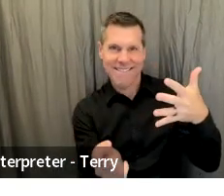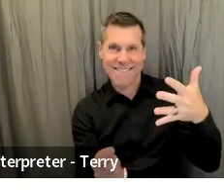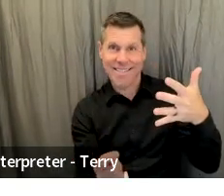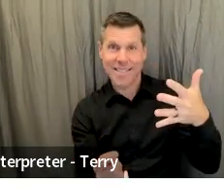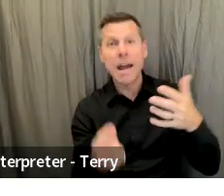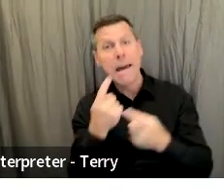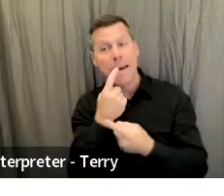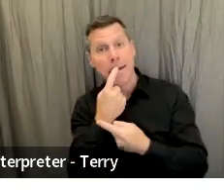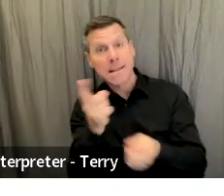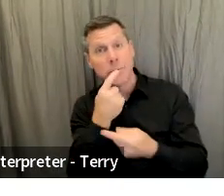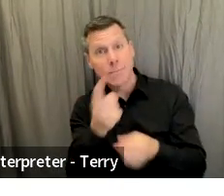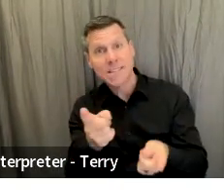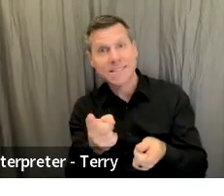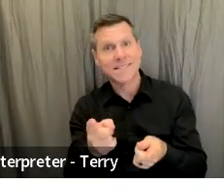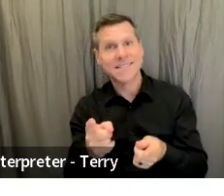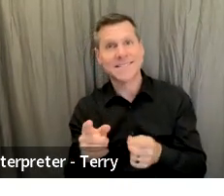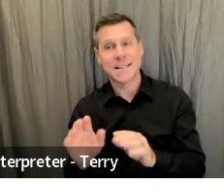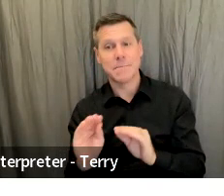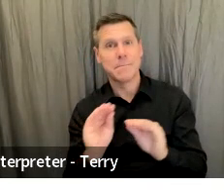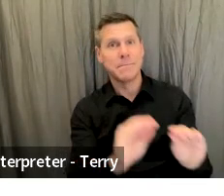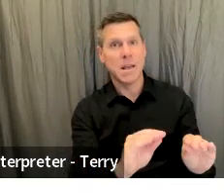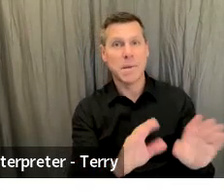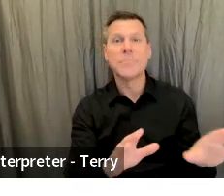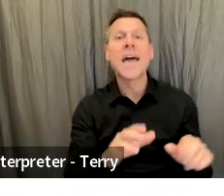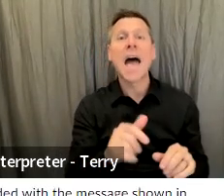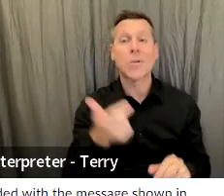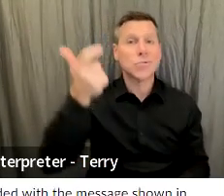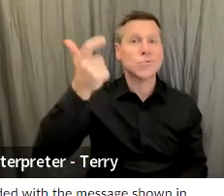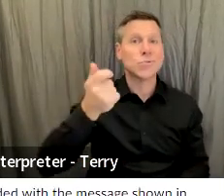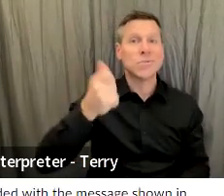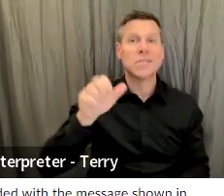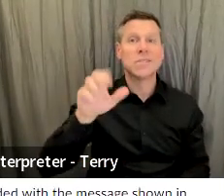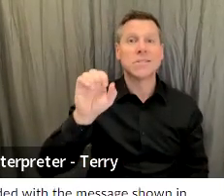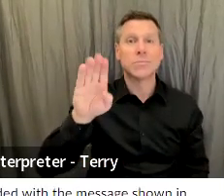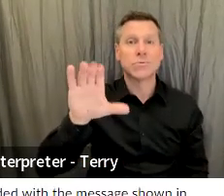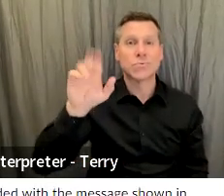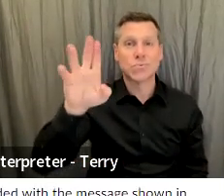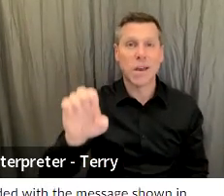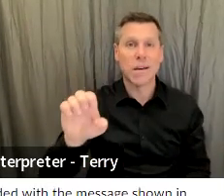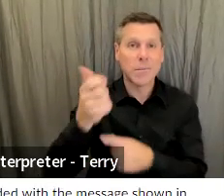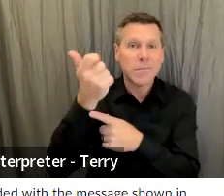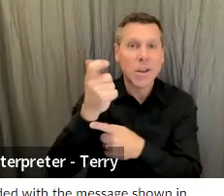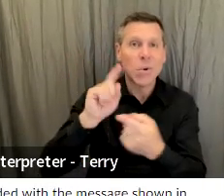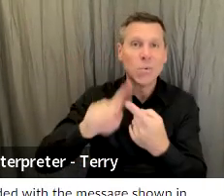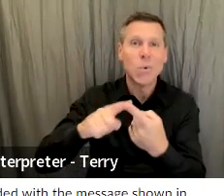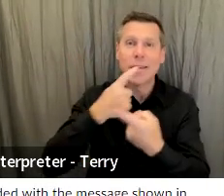And so I tell my students how to subscribe to announcements and then I'll get messages that week ten and students